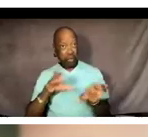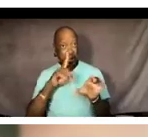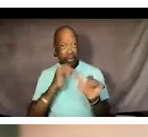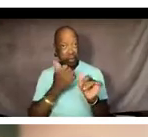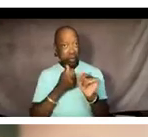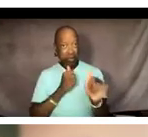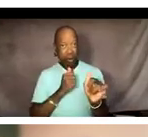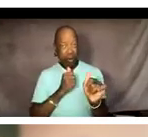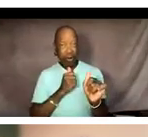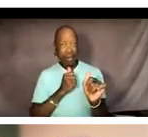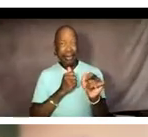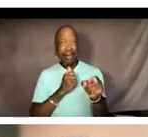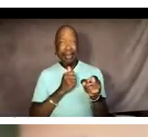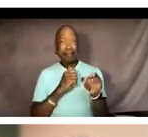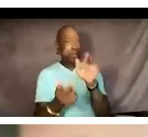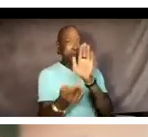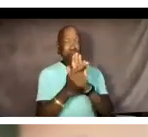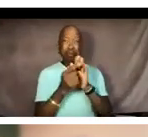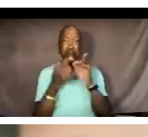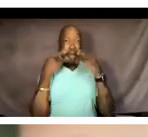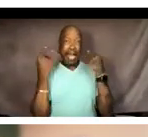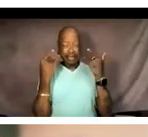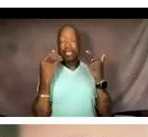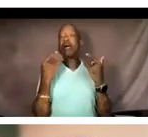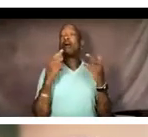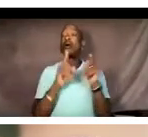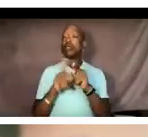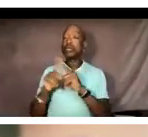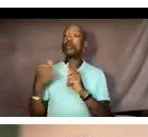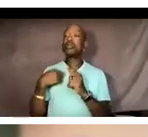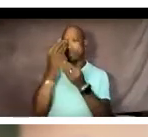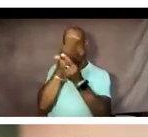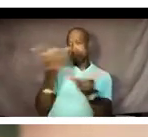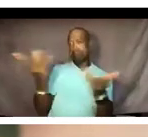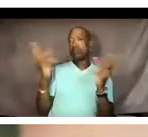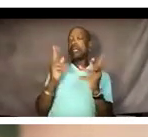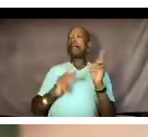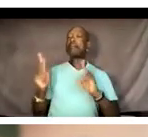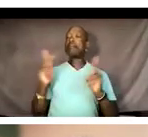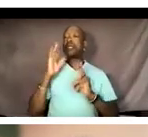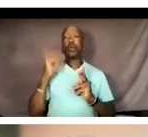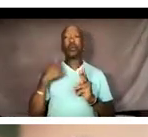we want to express to people that like we cannot bend around this and that Health exemptions are